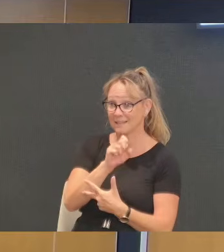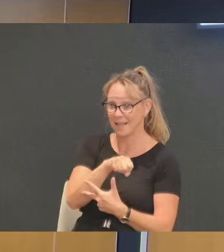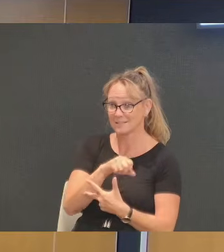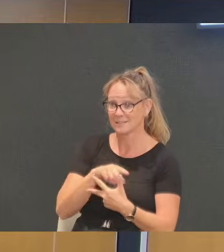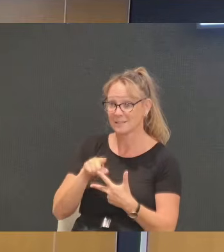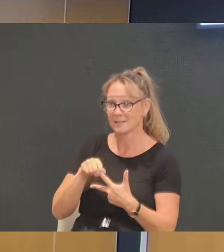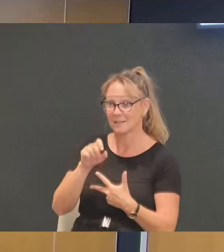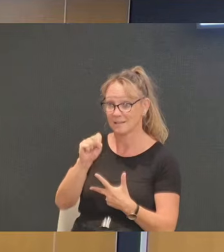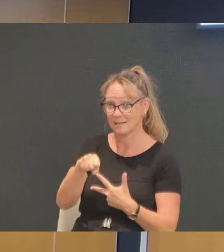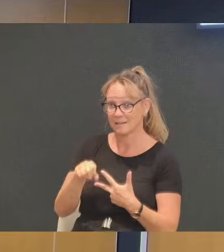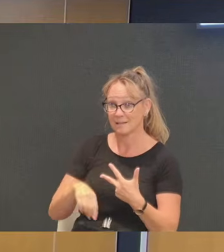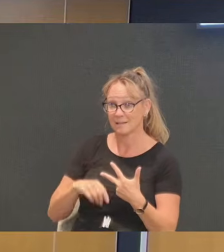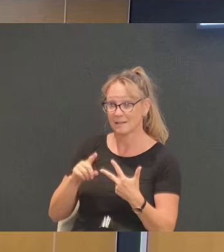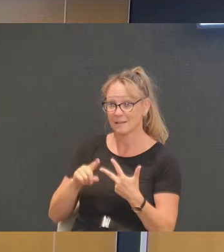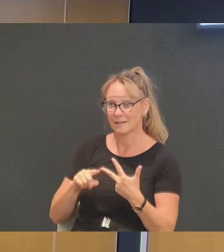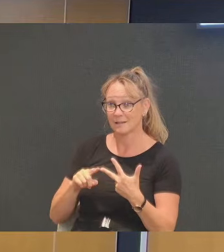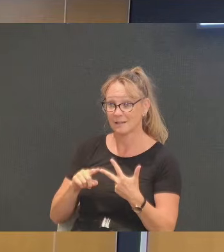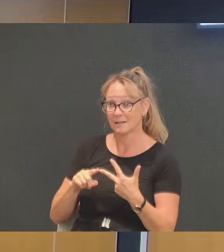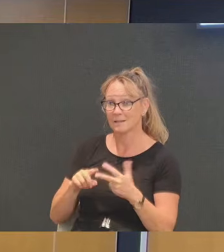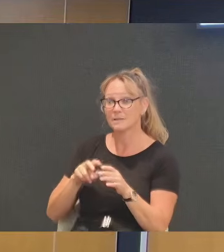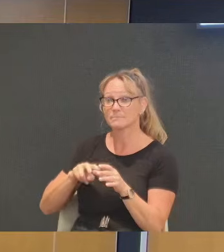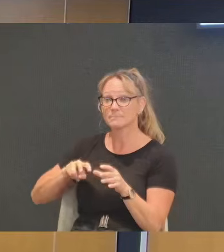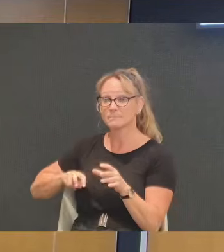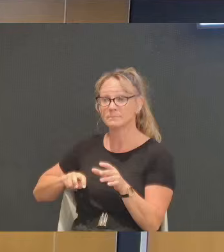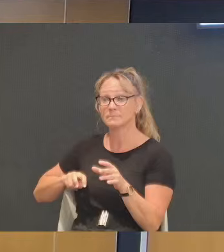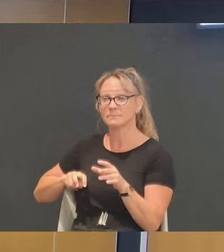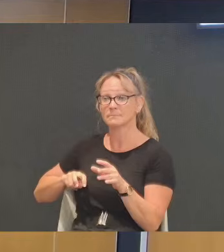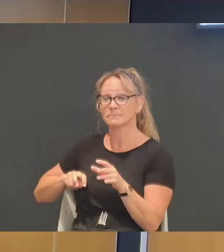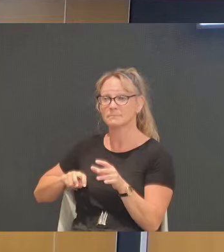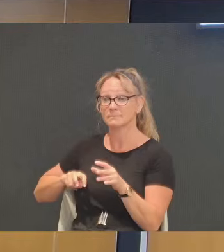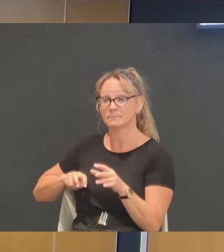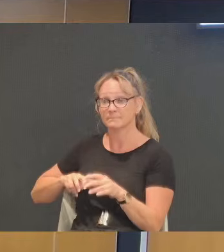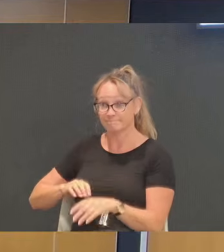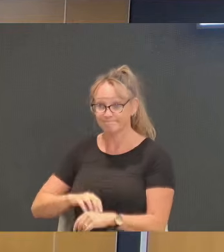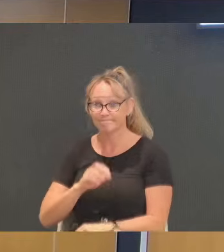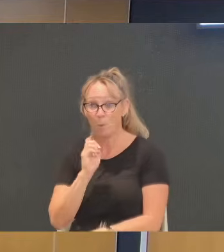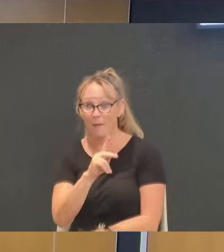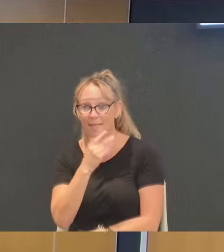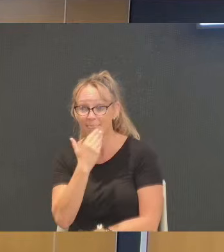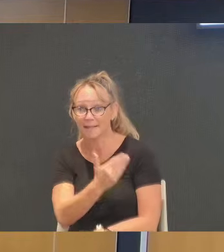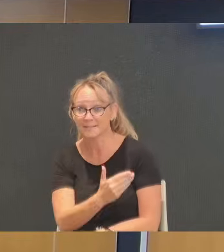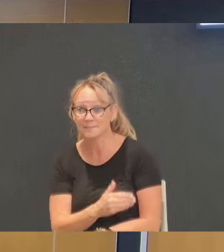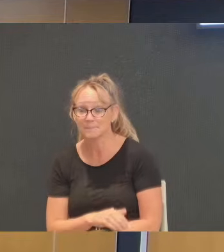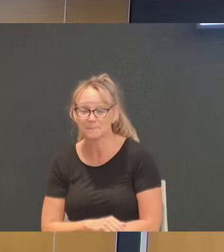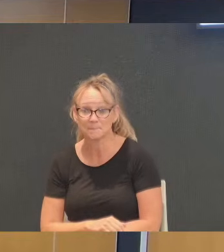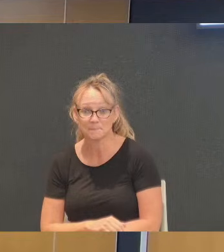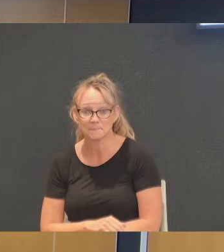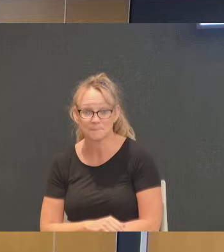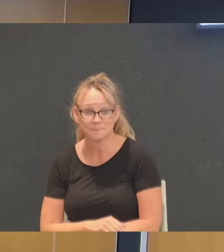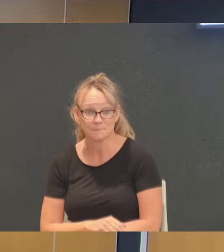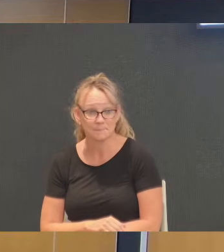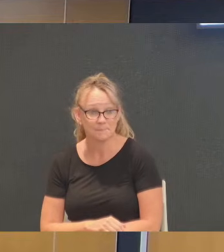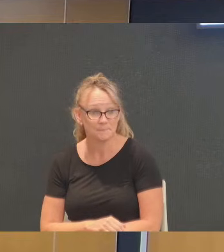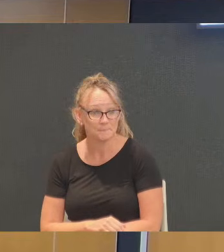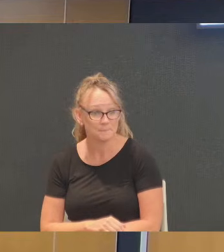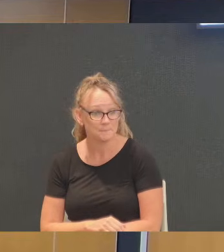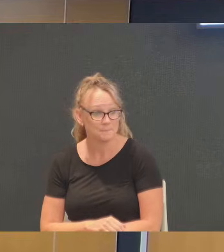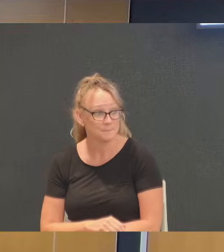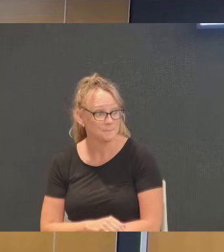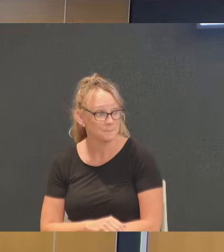Driehaus. Yes. Commissioner Reece. Thank you. Okay, we did if we wanted to leave you like me